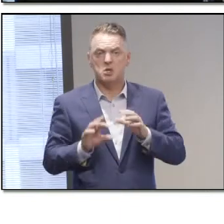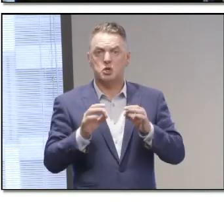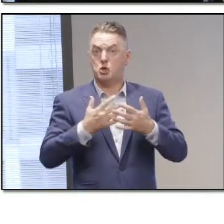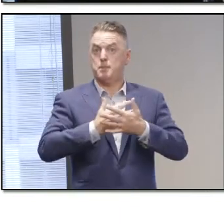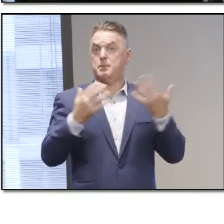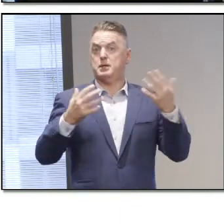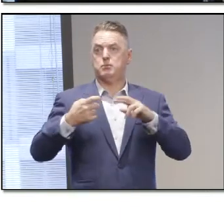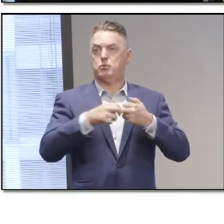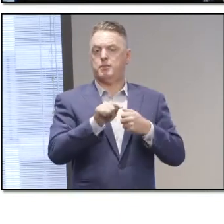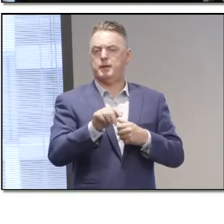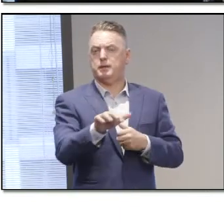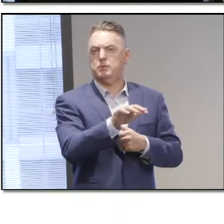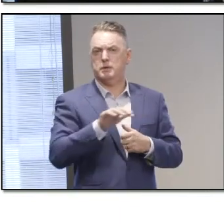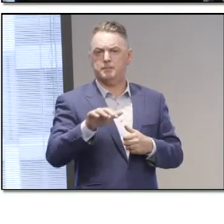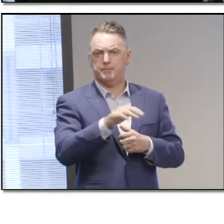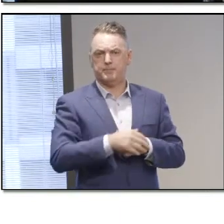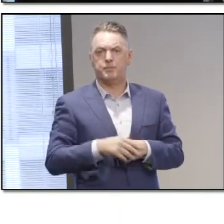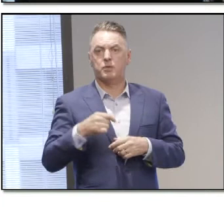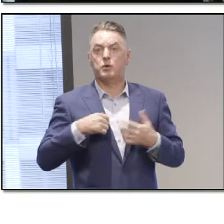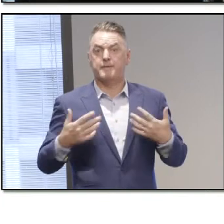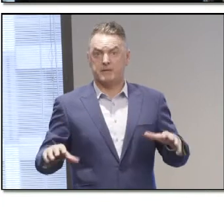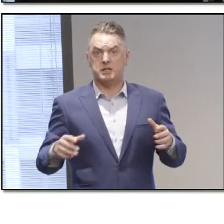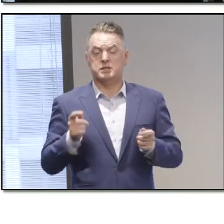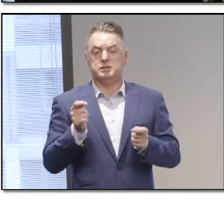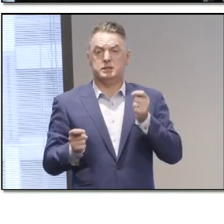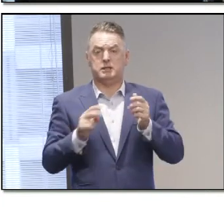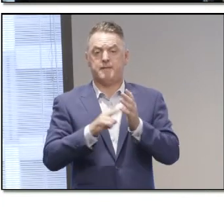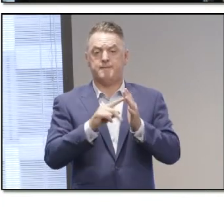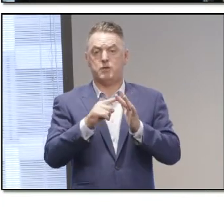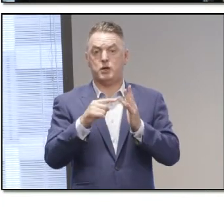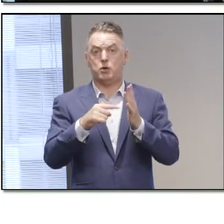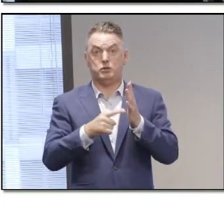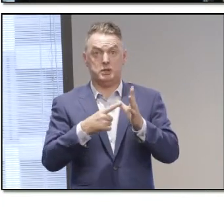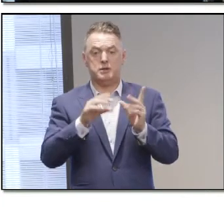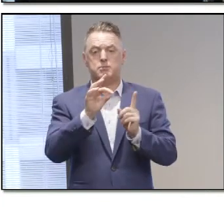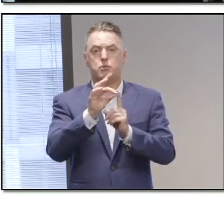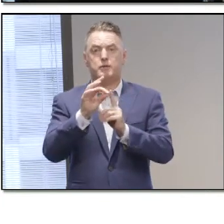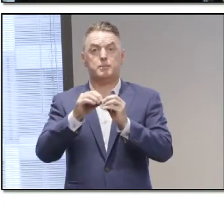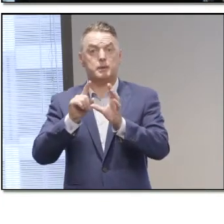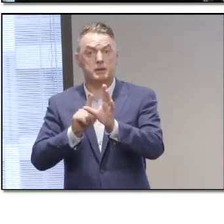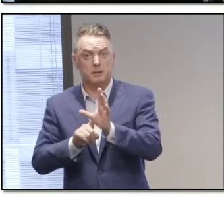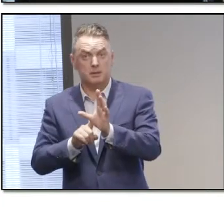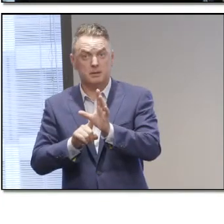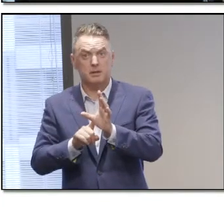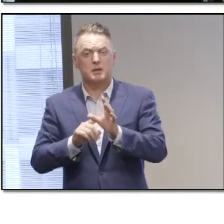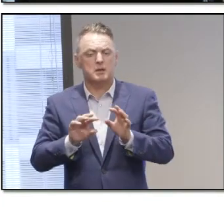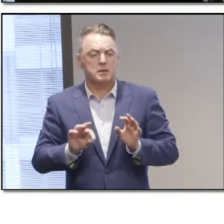there. We also have tested some biota in Port Phillip Bay event very, very small sample and